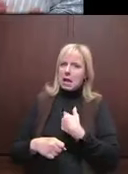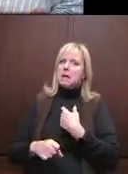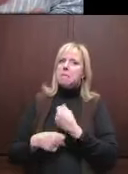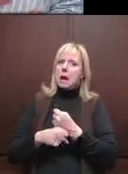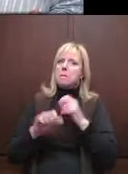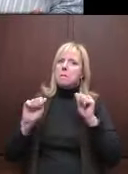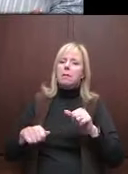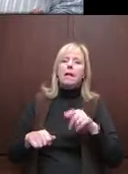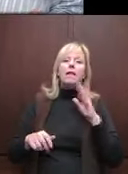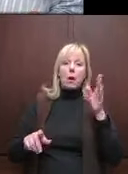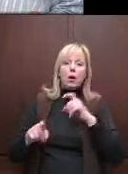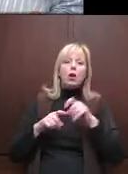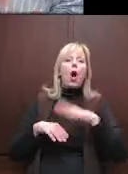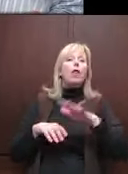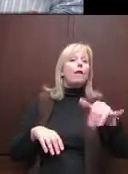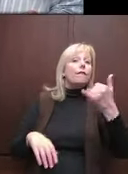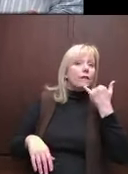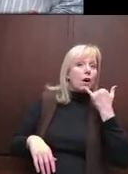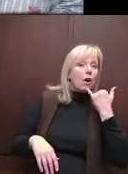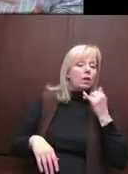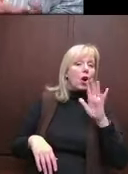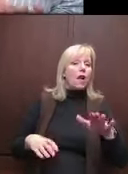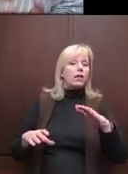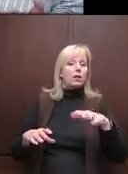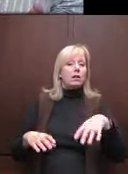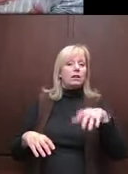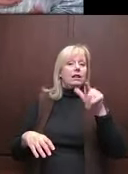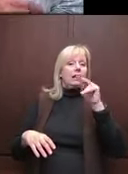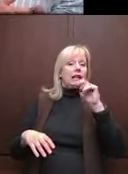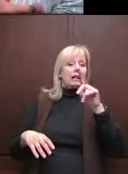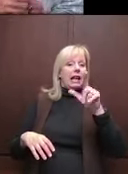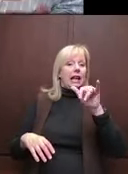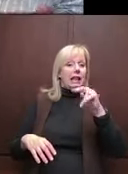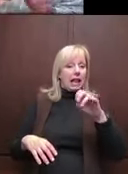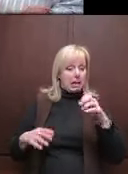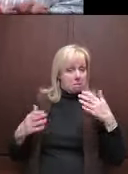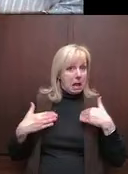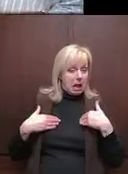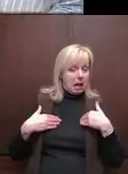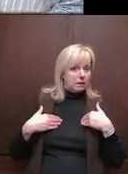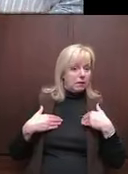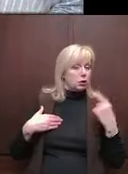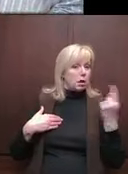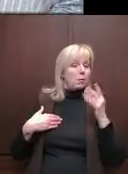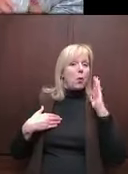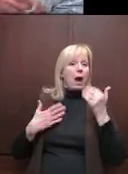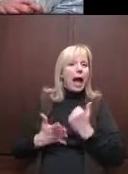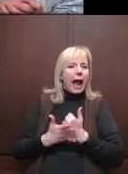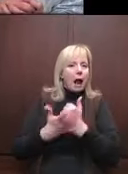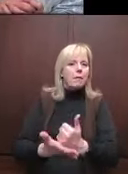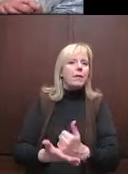They'll be called on their phone, on their landline if that's what they have. And then someone will help them to sign up.